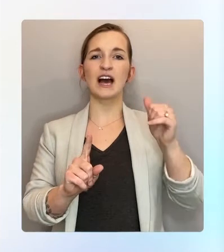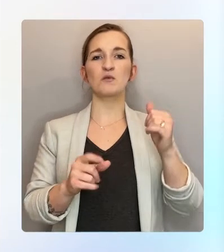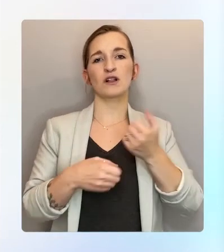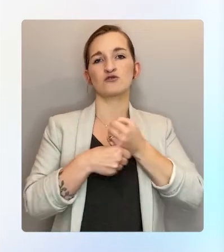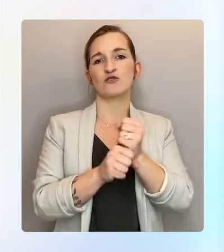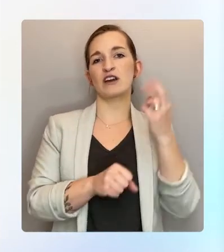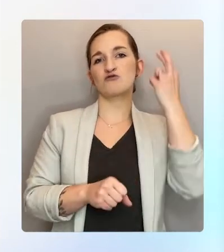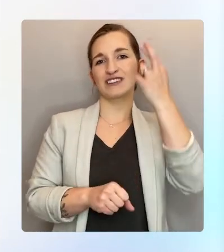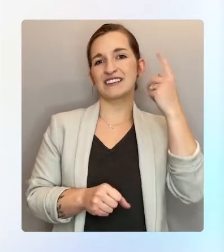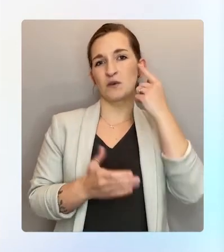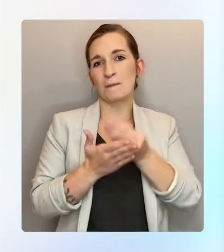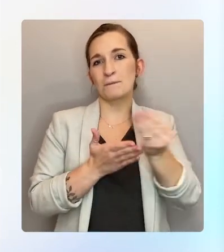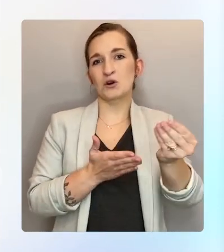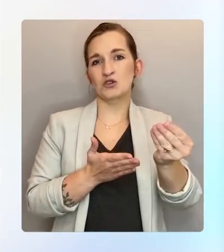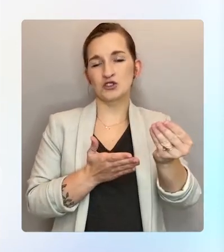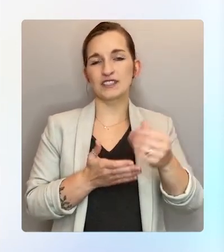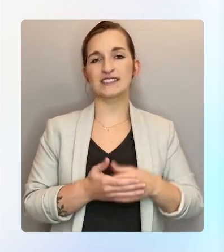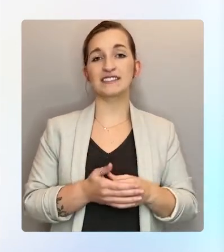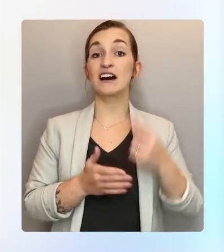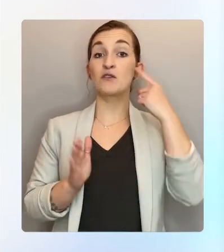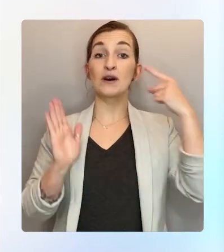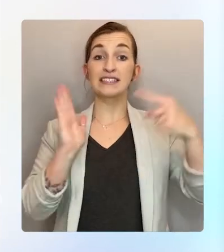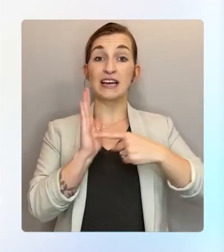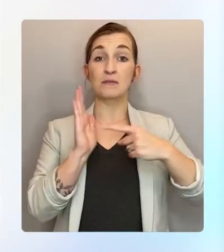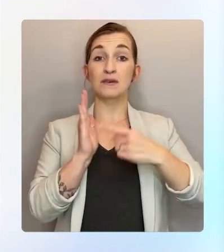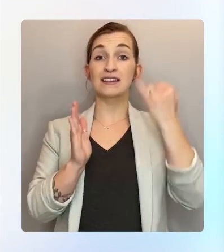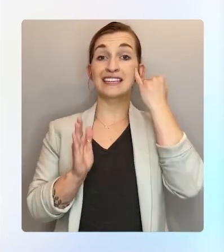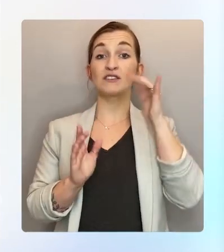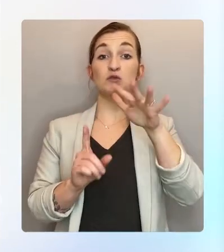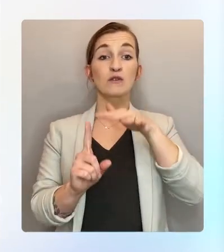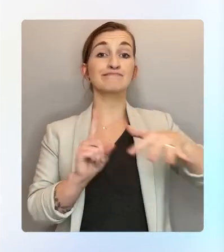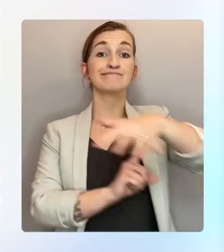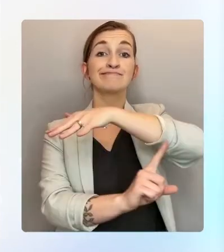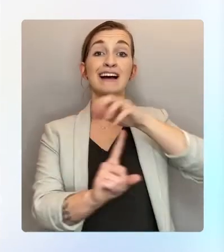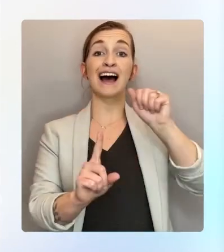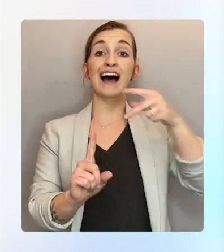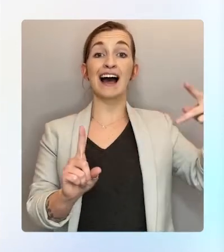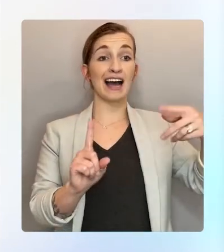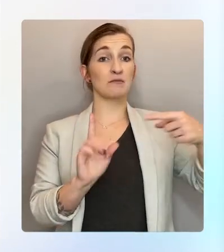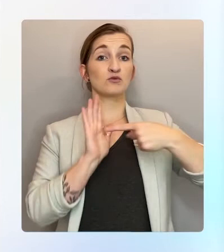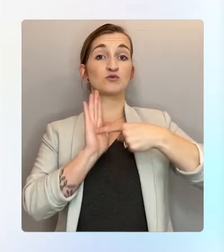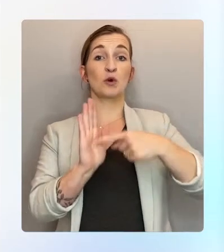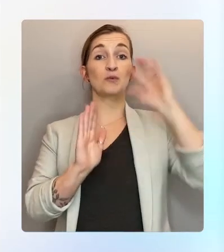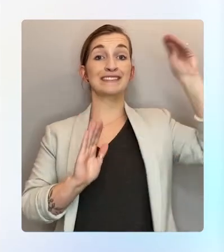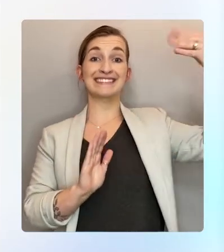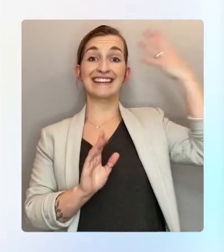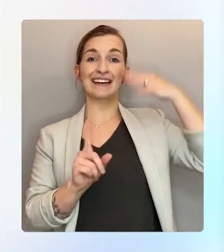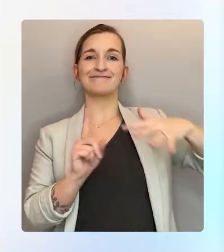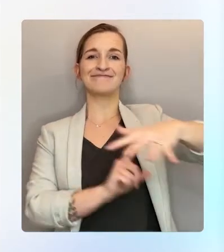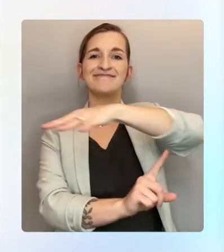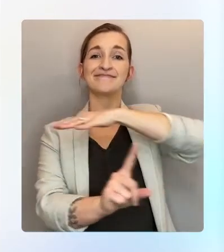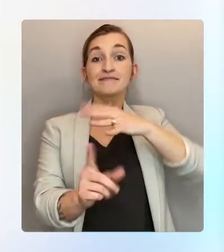For example, maybe you have a sunny environment, then perhaps you offer sunglasses as an interesting way for users to interact